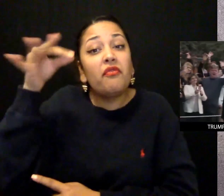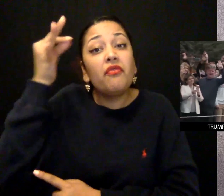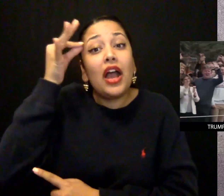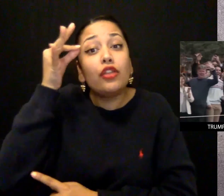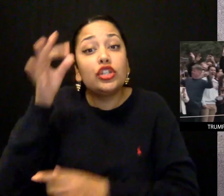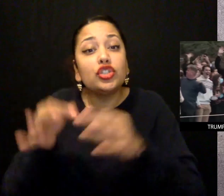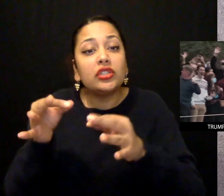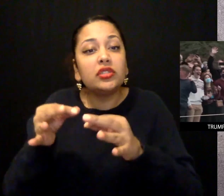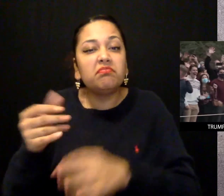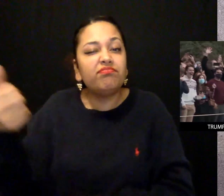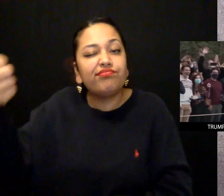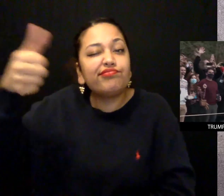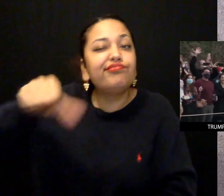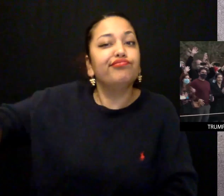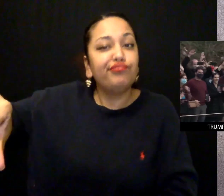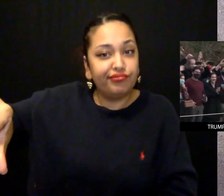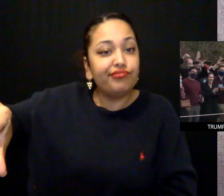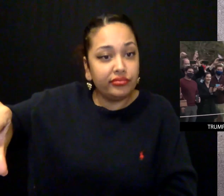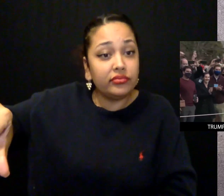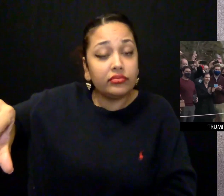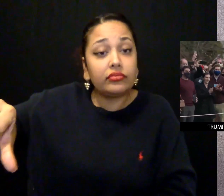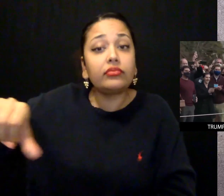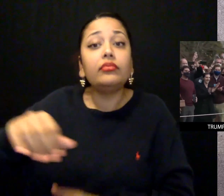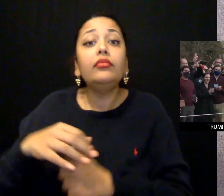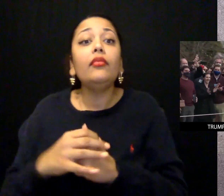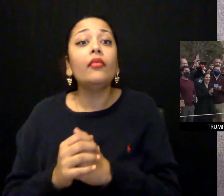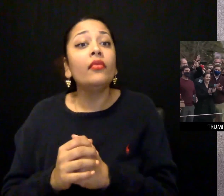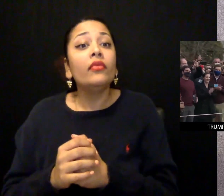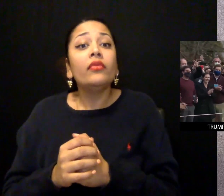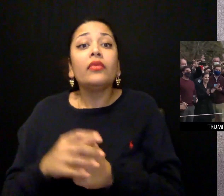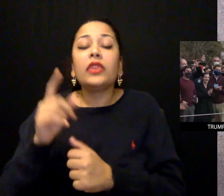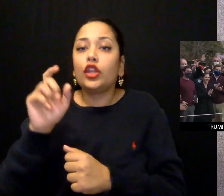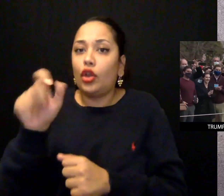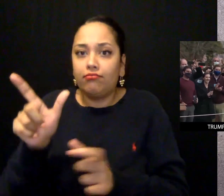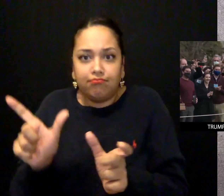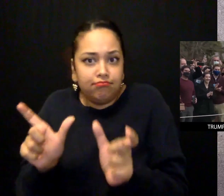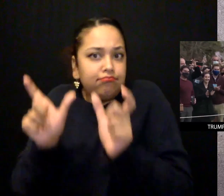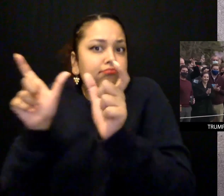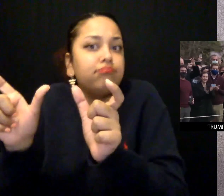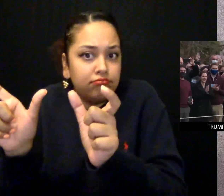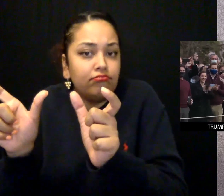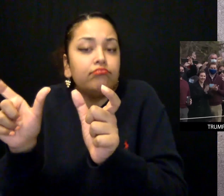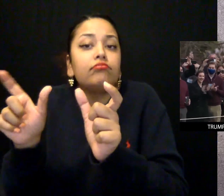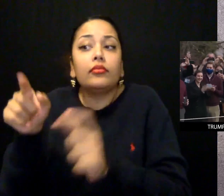a federal judge denied former president Trump's claim of executive privilege